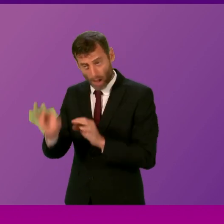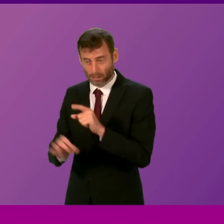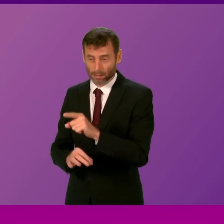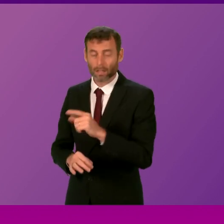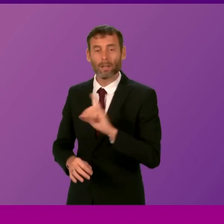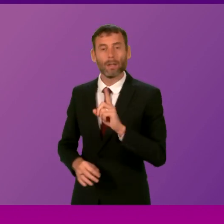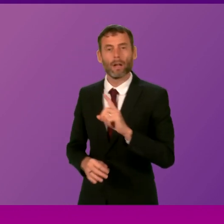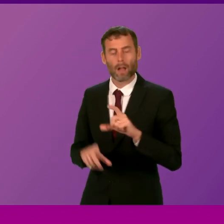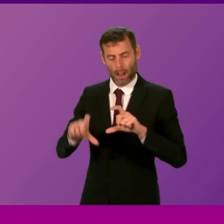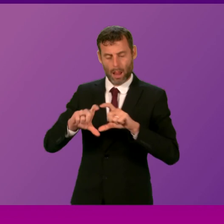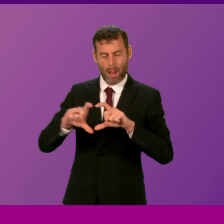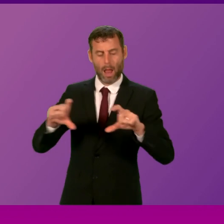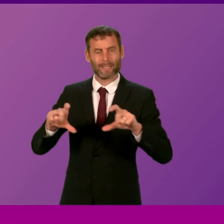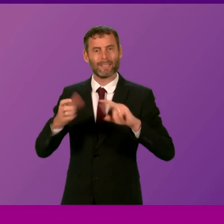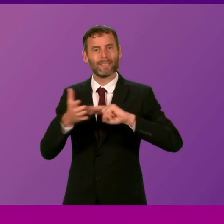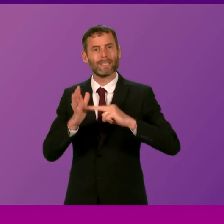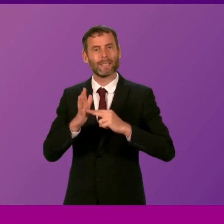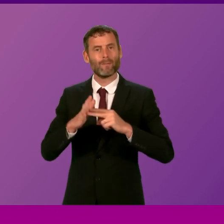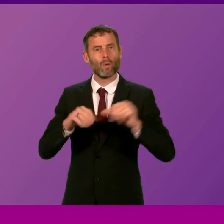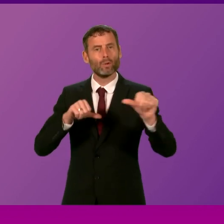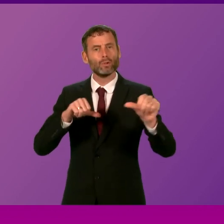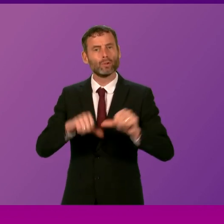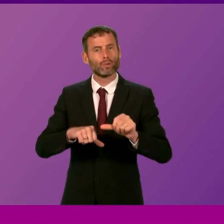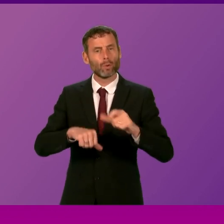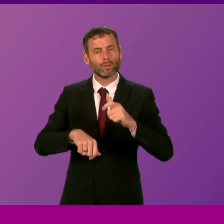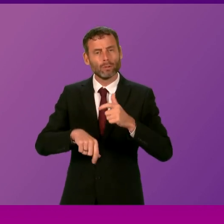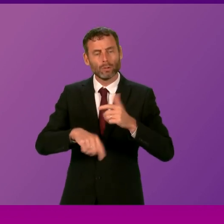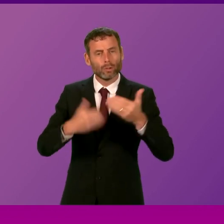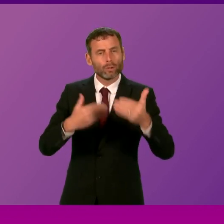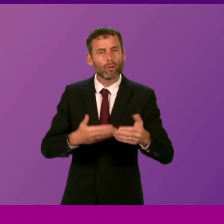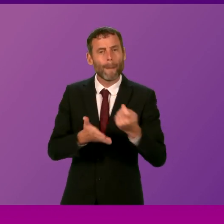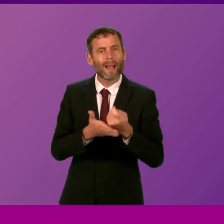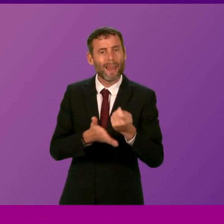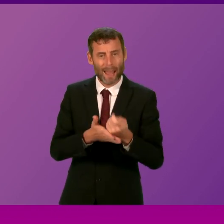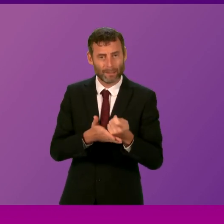licensing scheme for short-term lets because of its emerging unintended consequences. Yesterday,